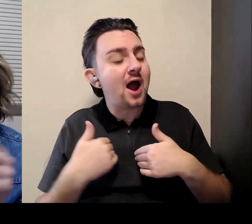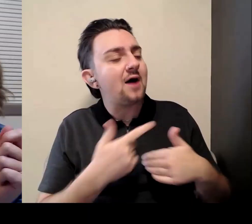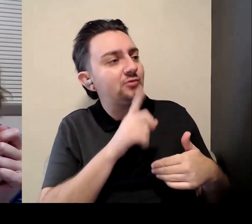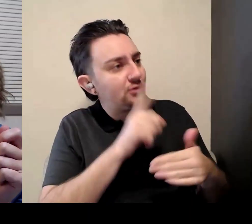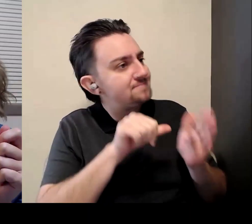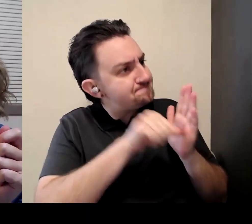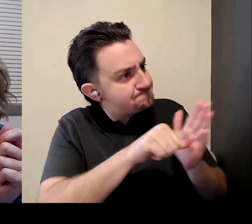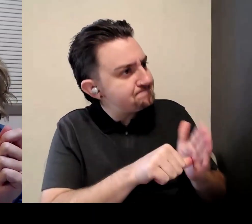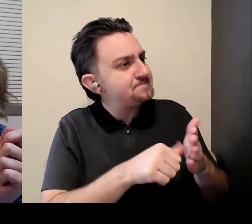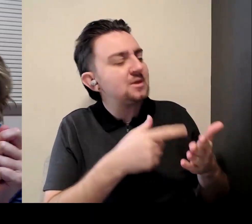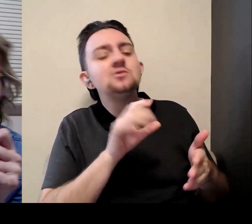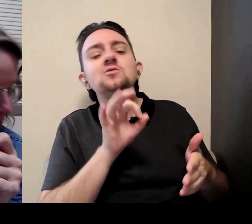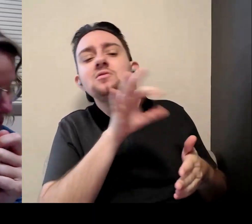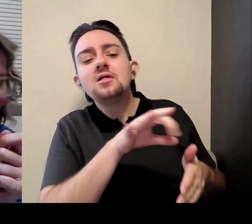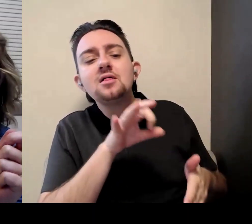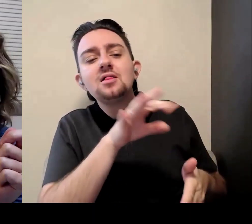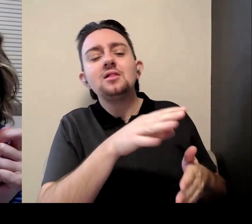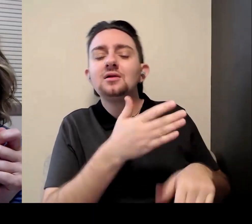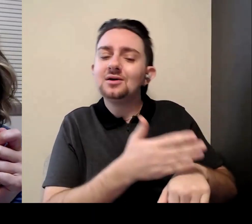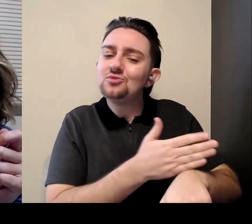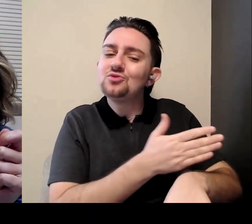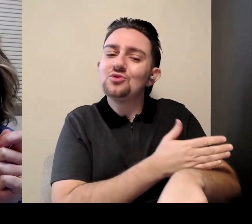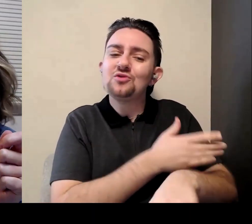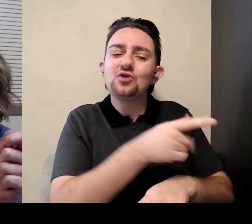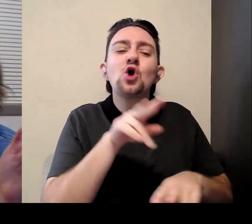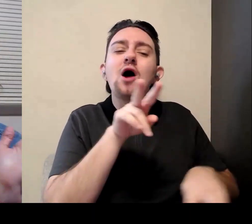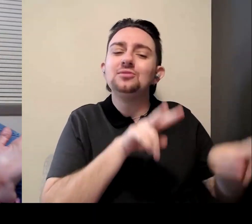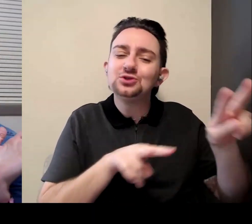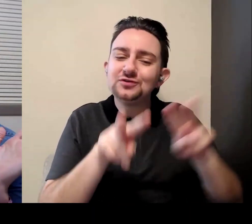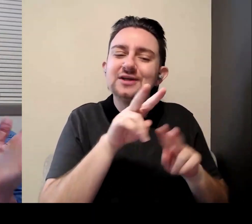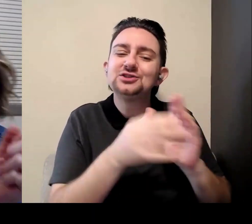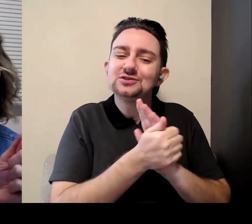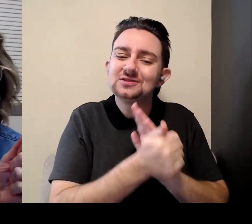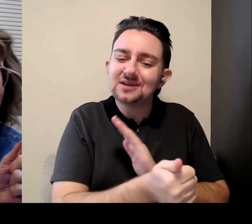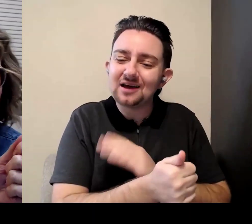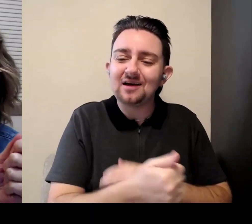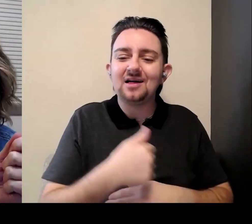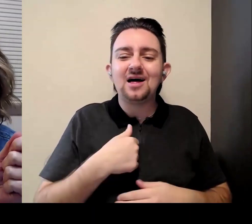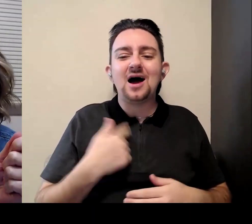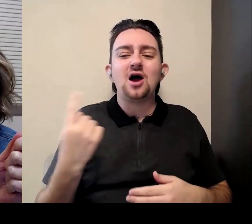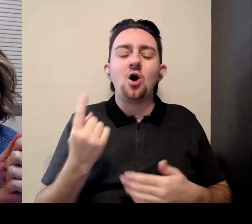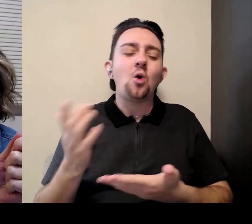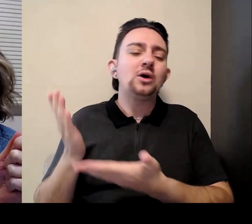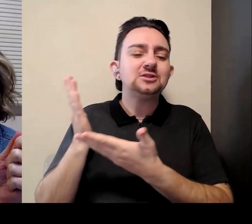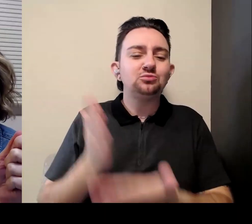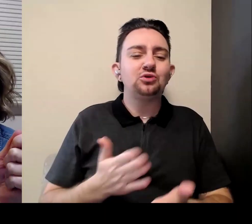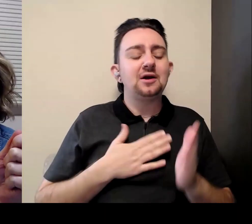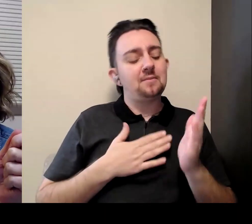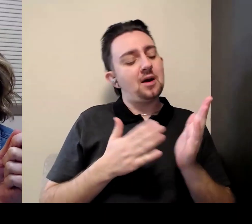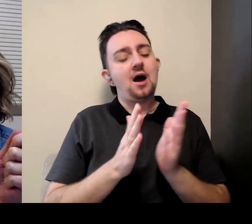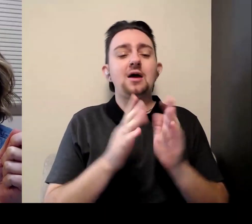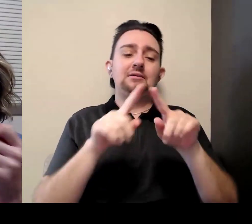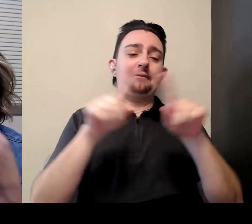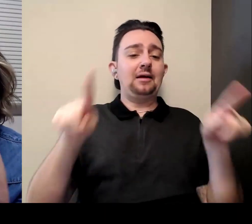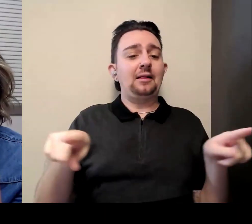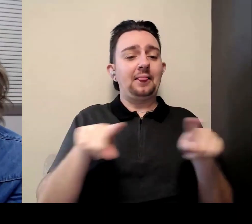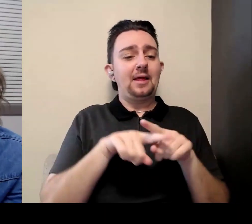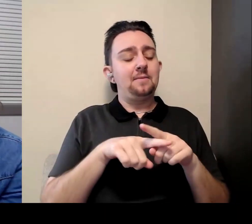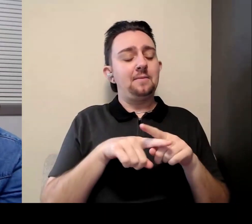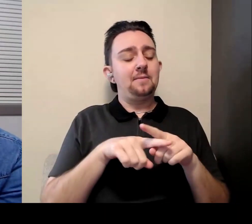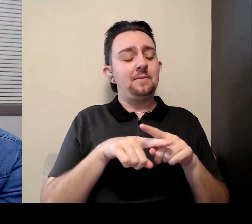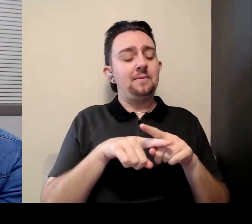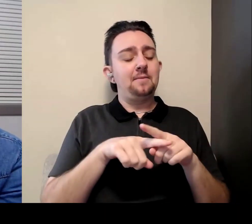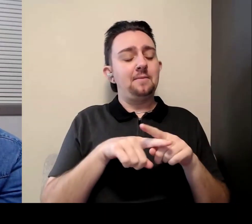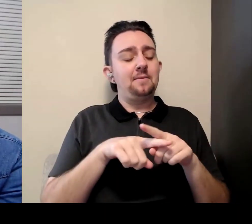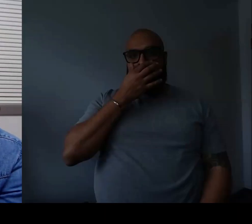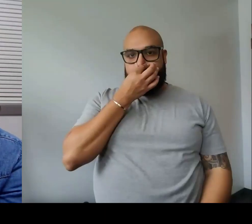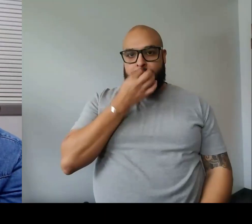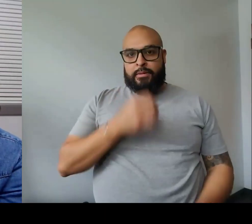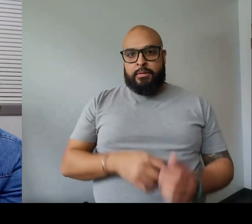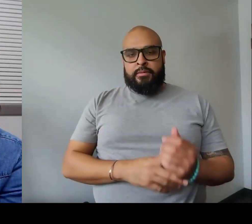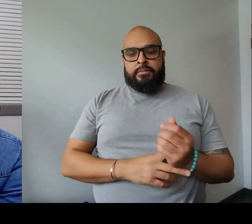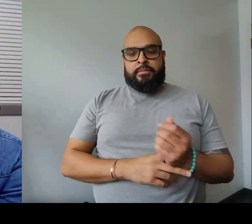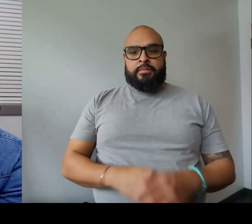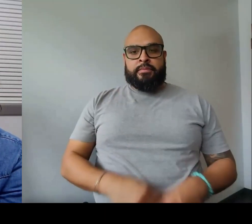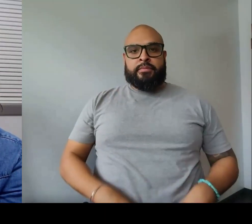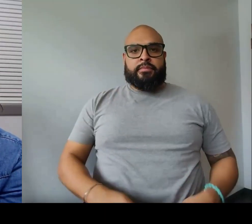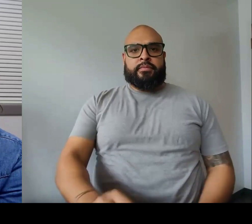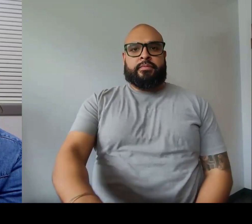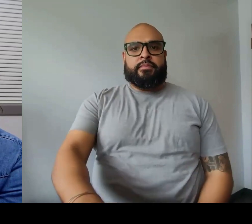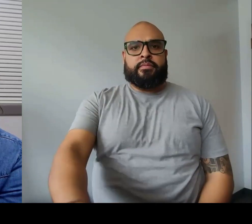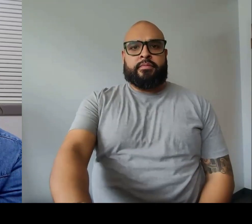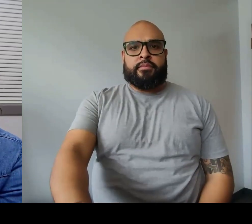So I always make sure I have my clipboard, like a good speech pathologist, and kind of what I'm looking for in the observation setting as I sit down to kind of be that fly on the wall.